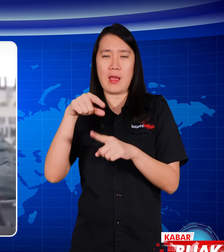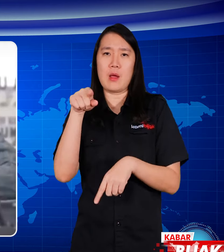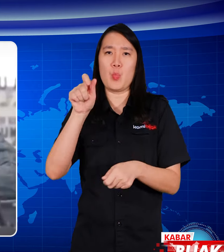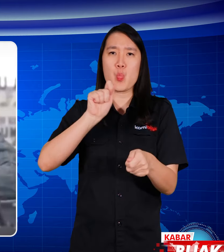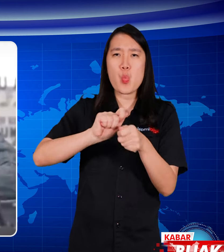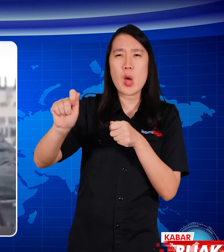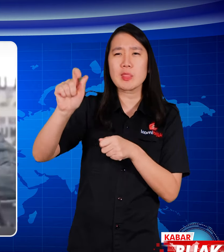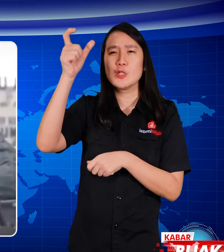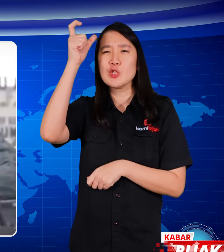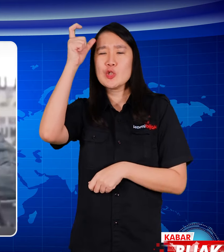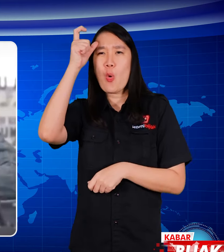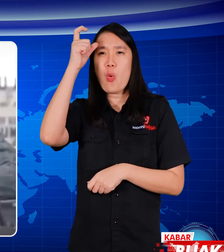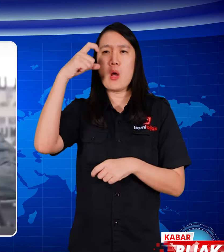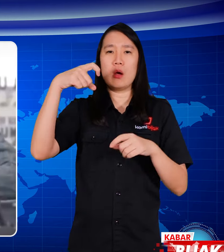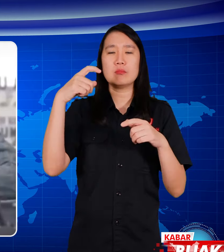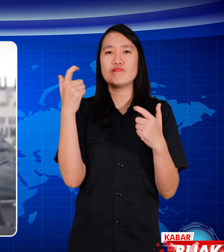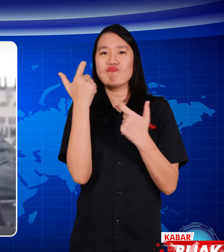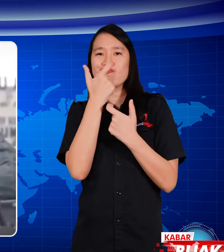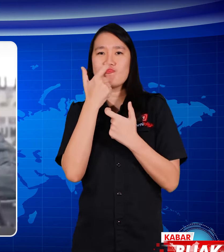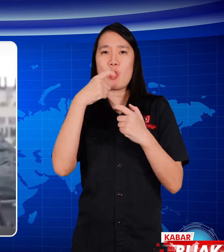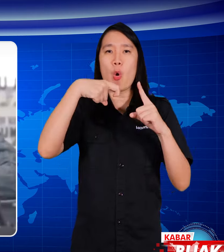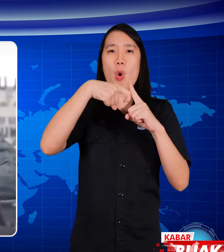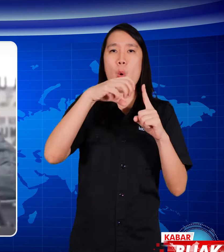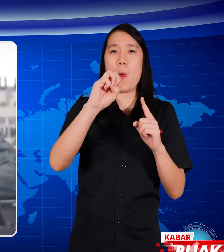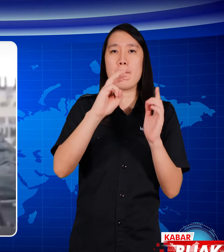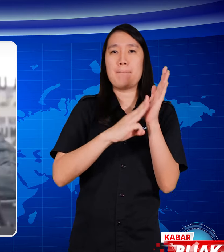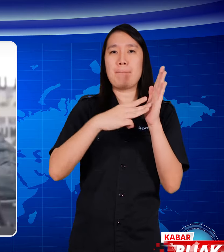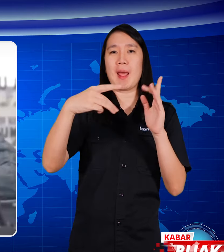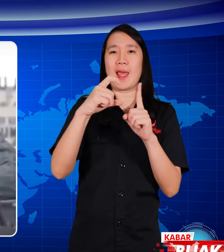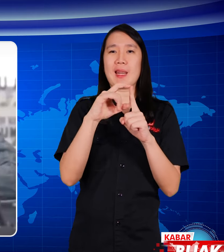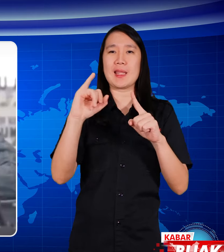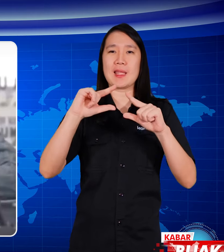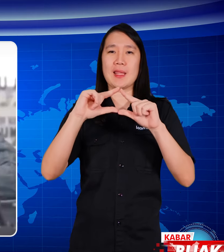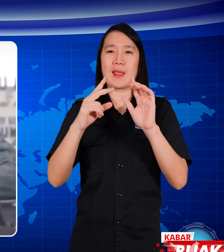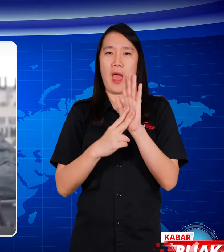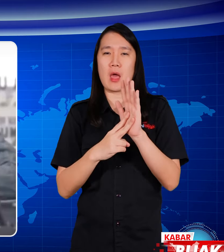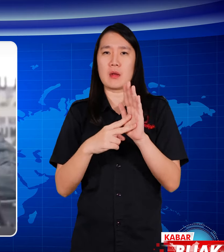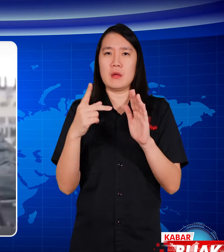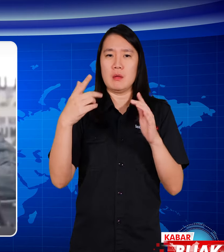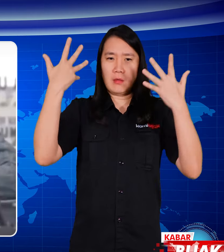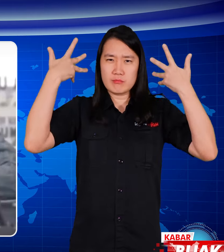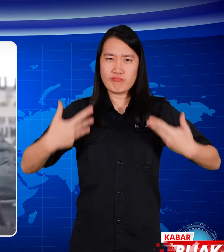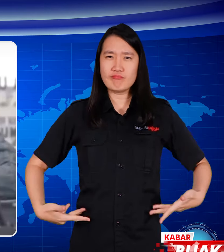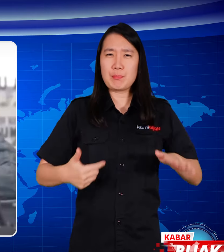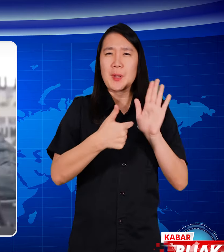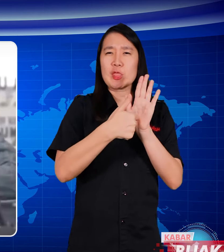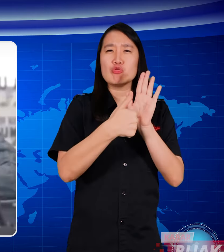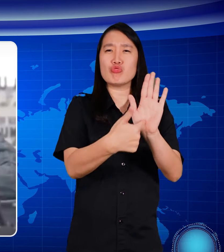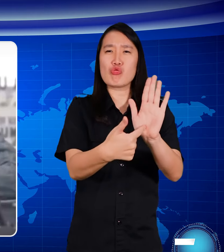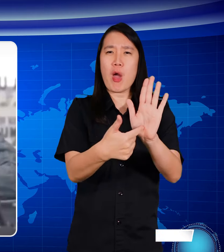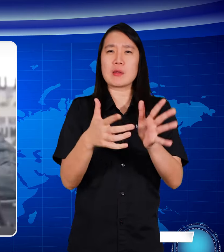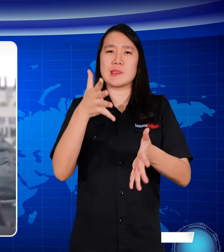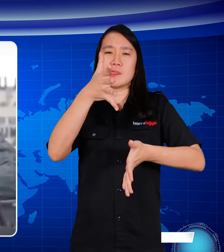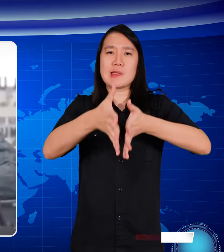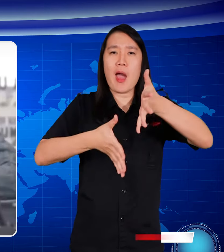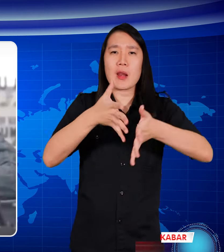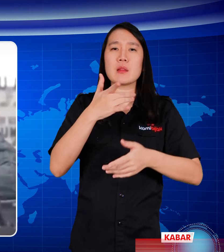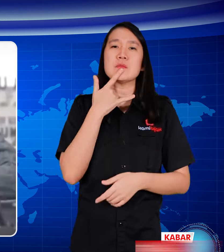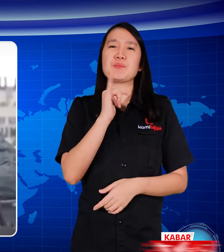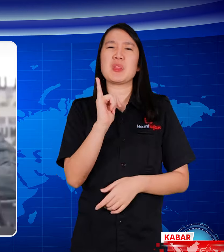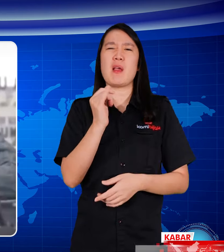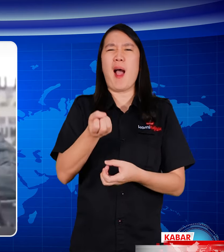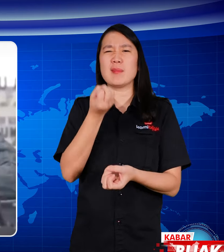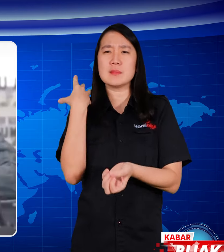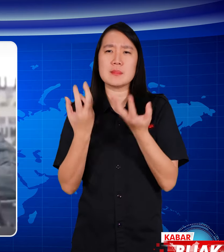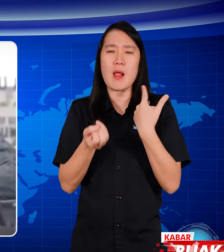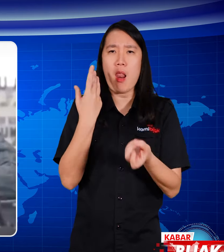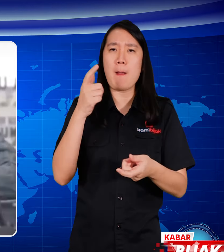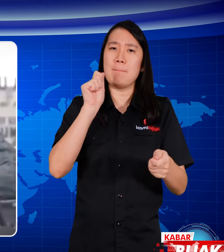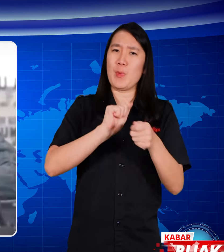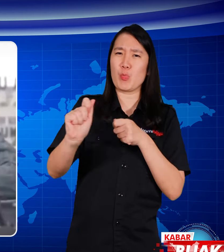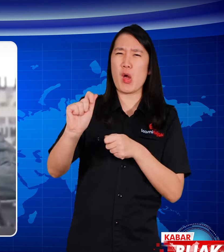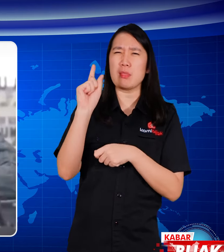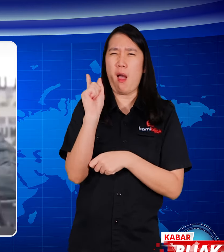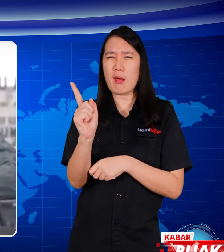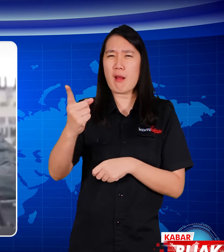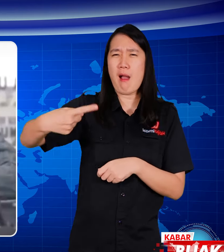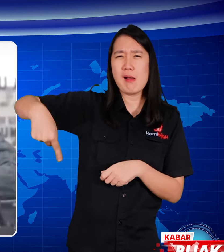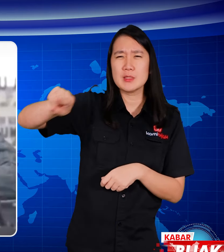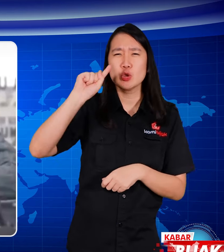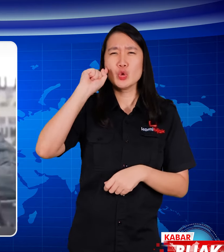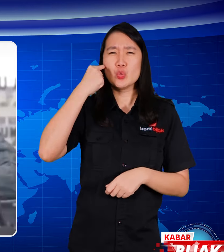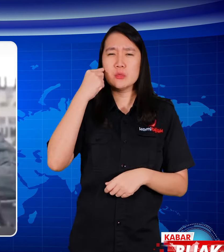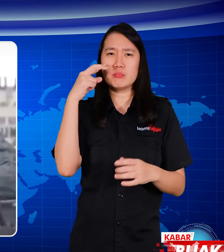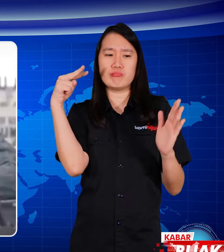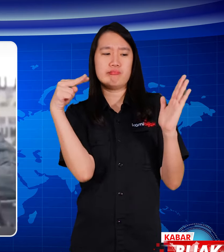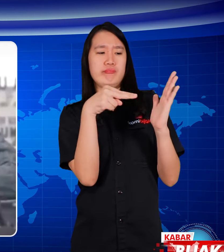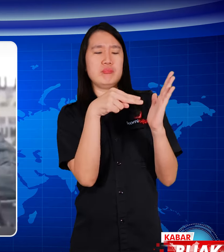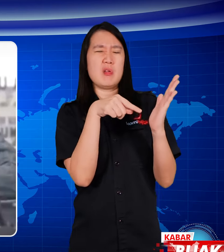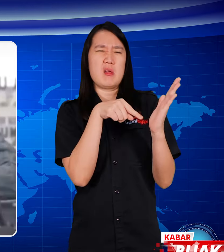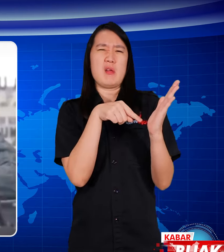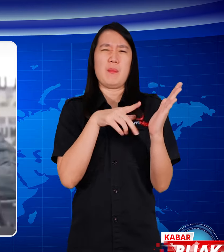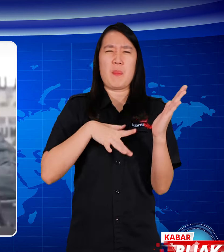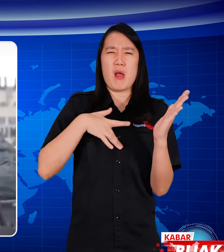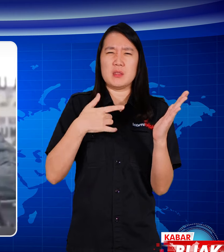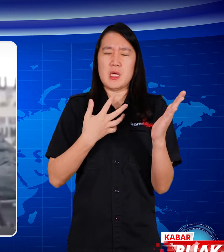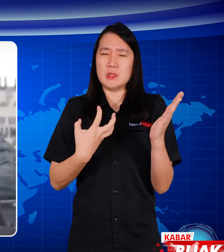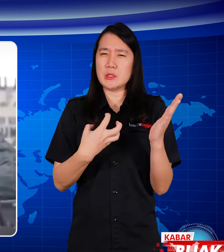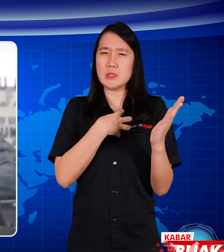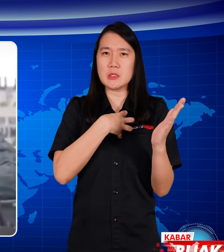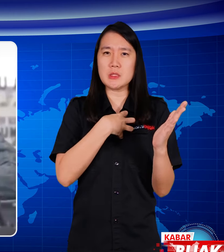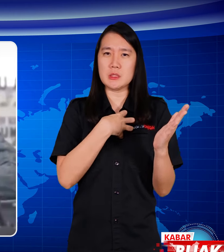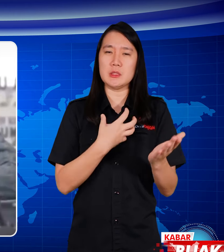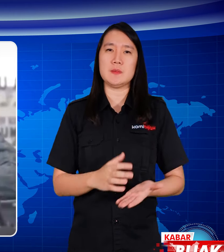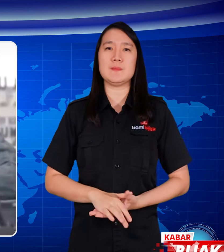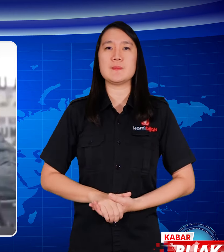by a comedian guy who makes gestures but seems like he's just carelessly makes Deaf viewers feel offended